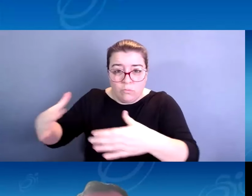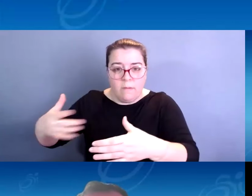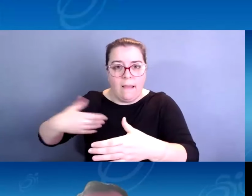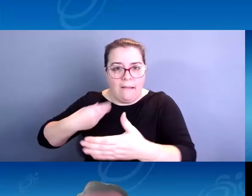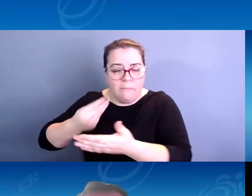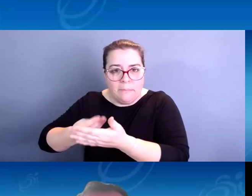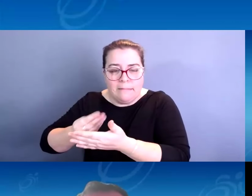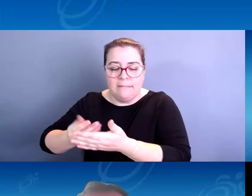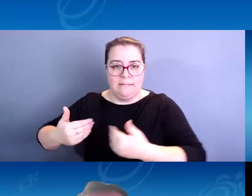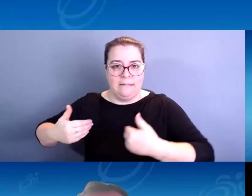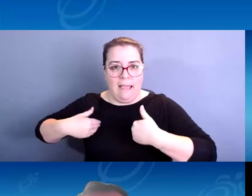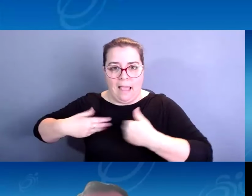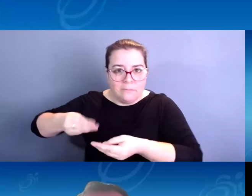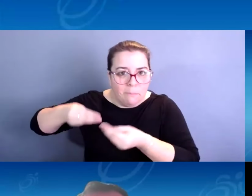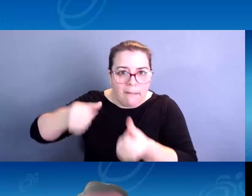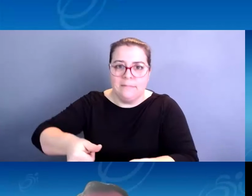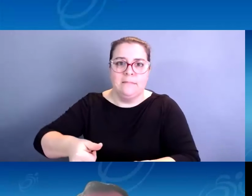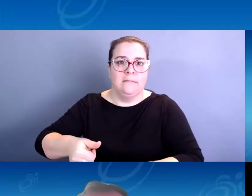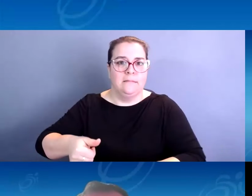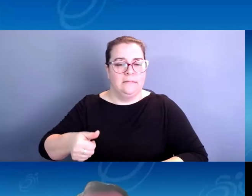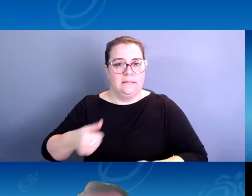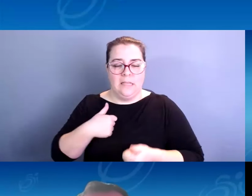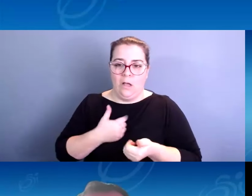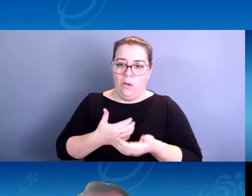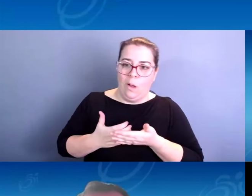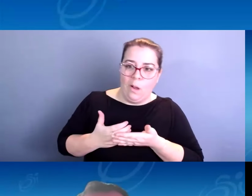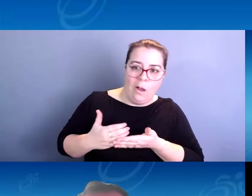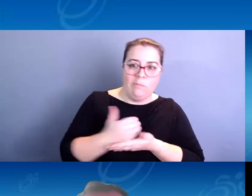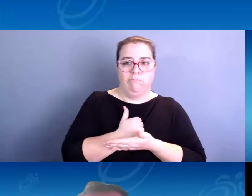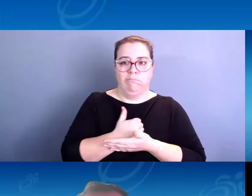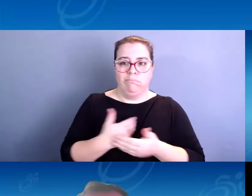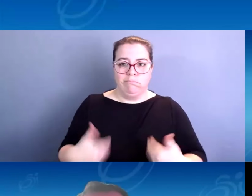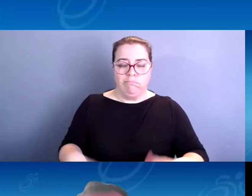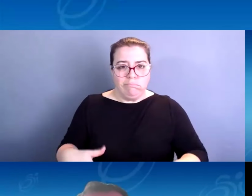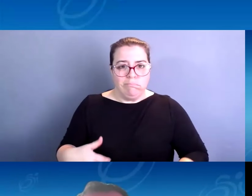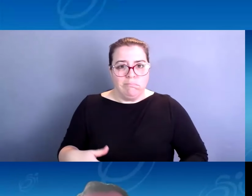It was shared in, in the International Accessibility Report for this year,